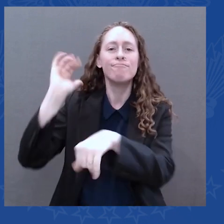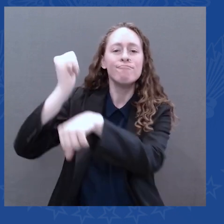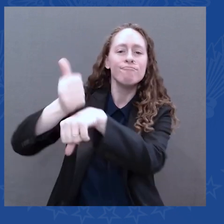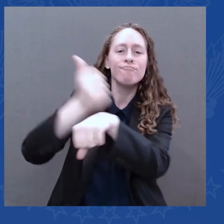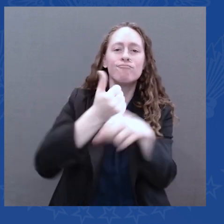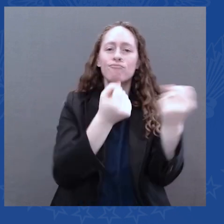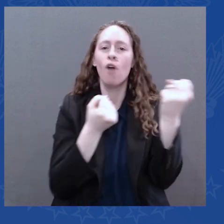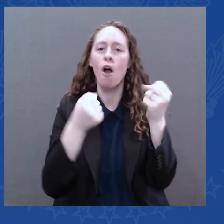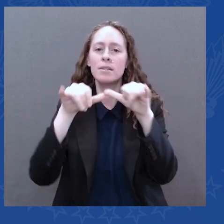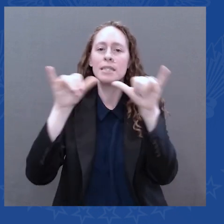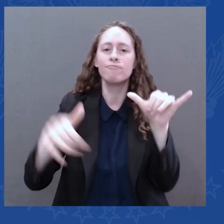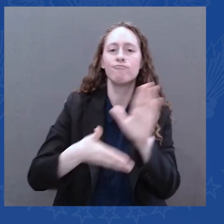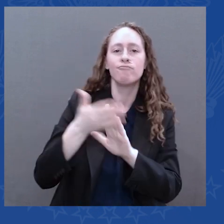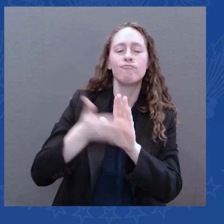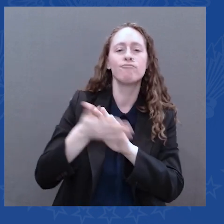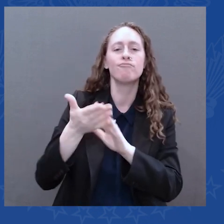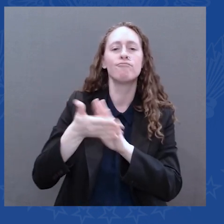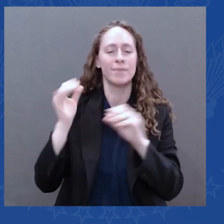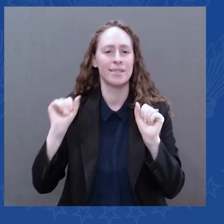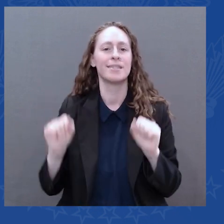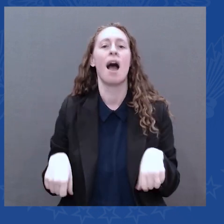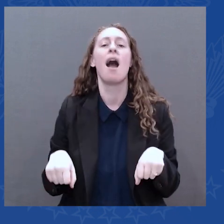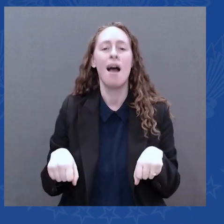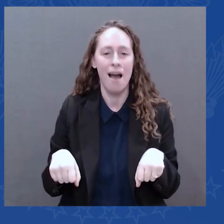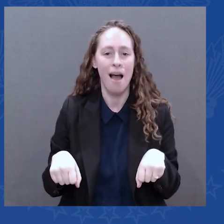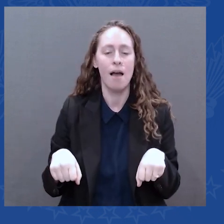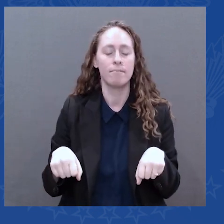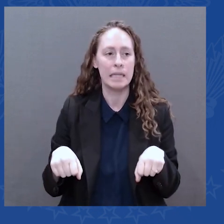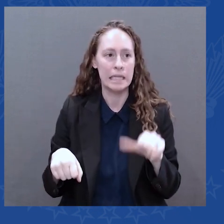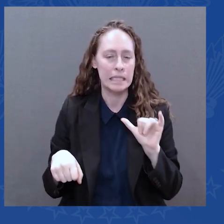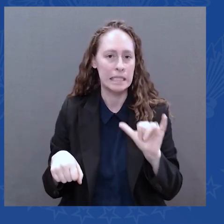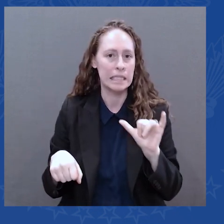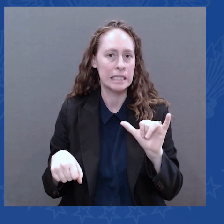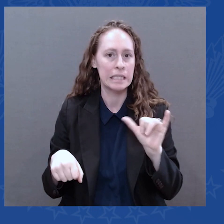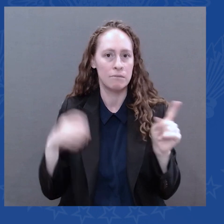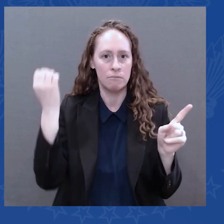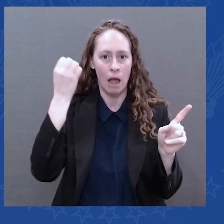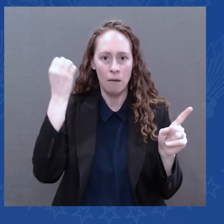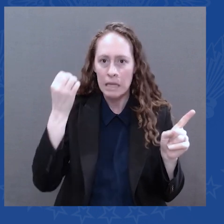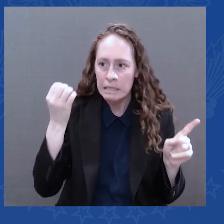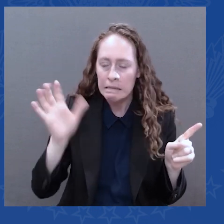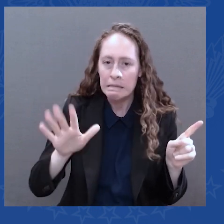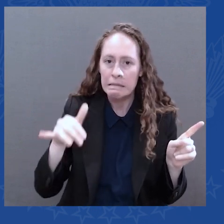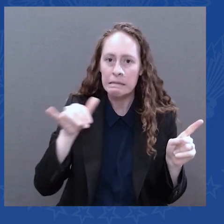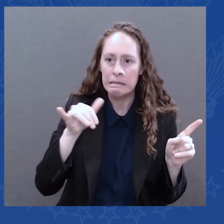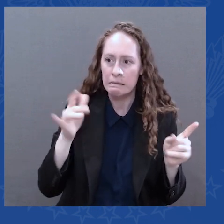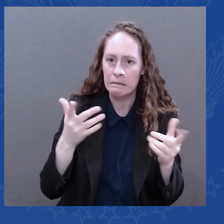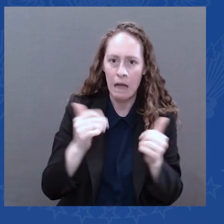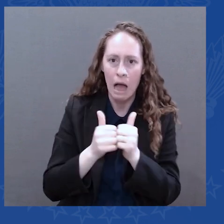powerful statement earlier this month committing to rapidly reduce its dependence on Russian gas.